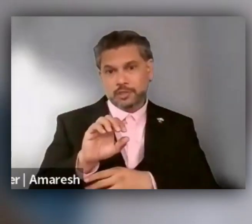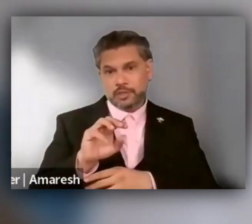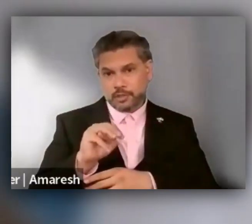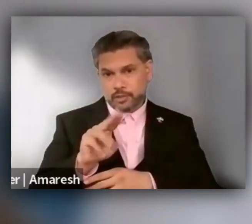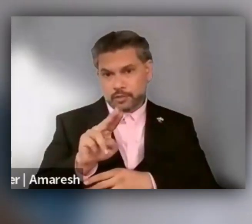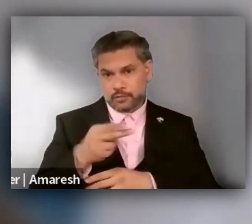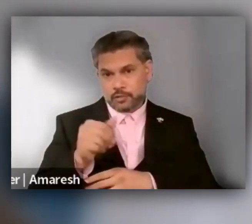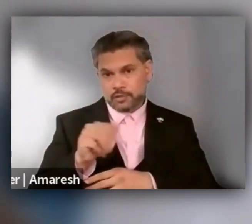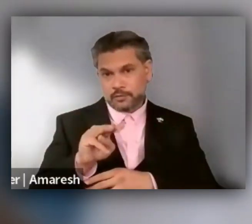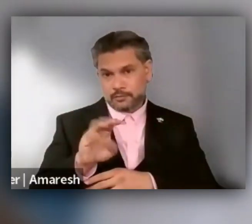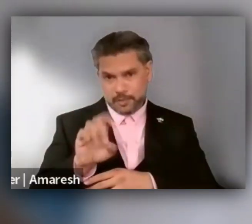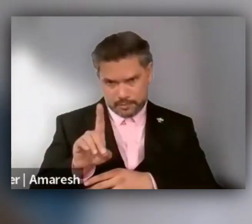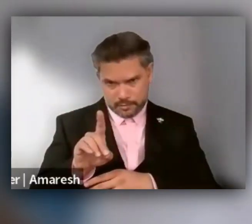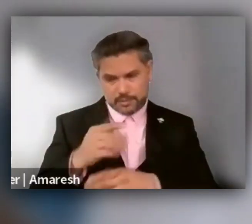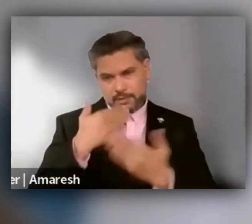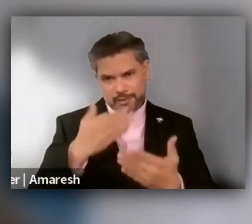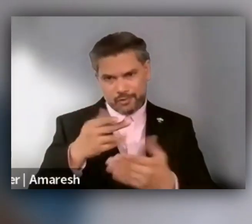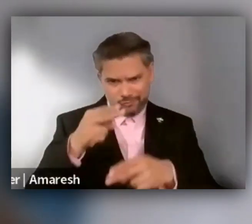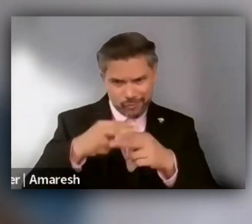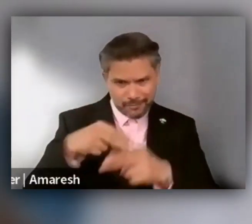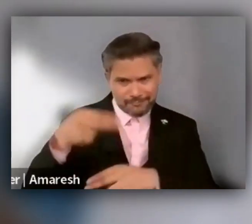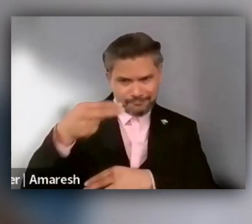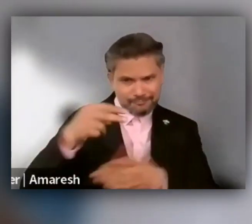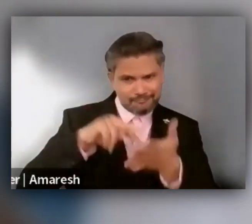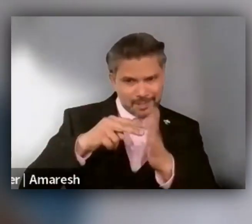Now we all know a little bit more about the topic.